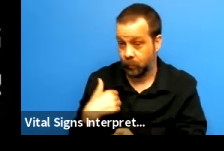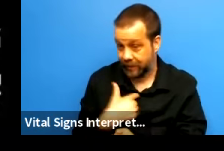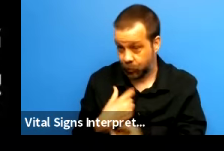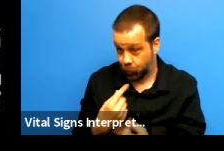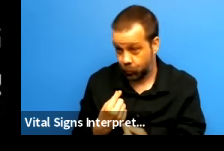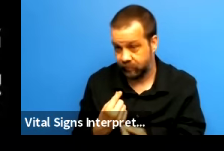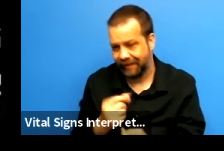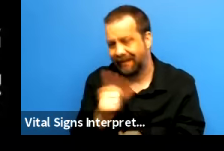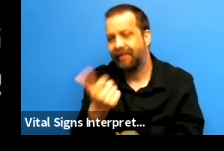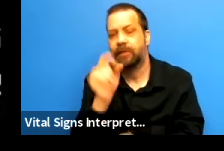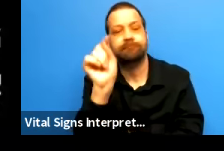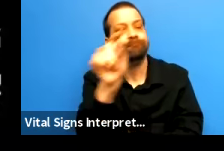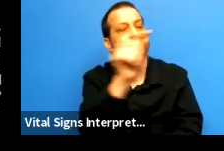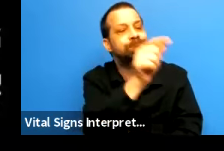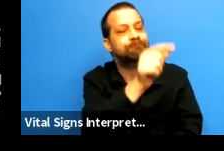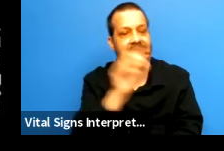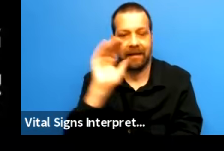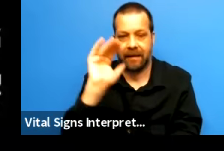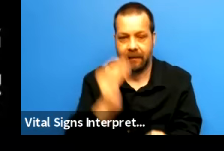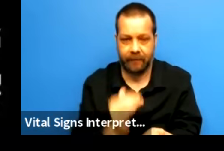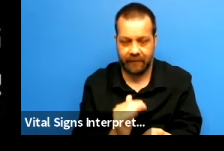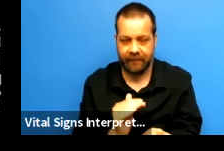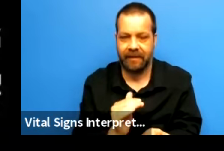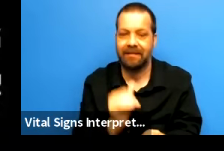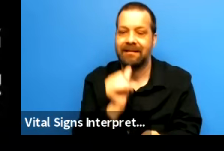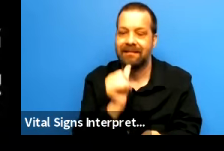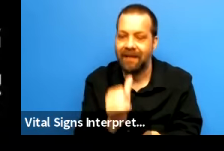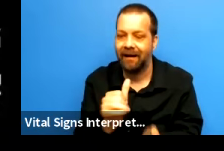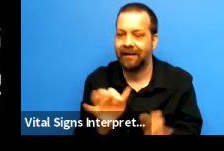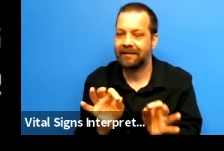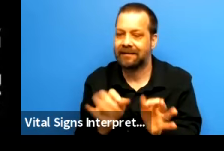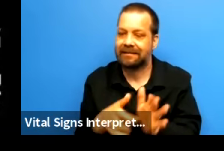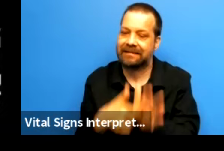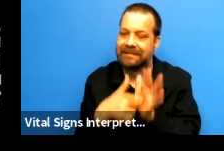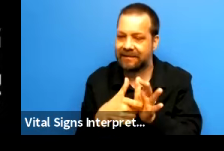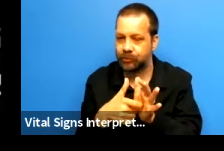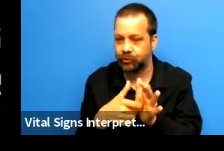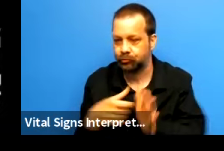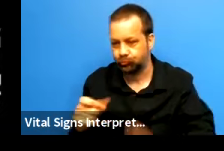are doing is minimizing nonessential travel and really just doing it.